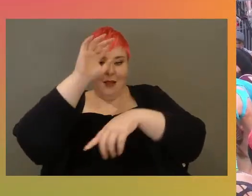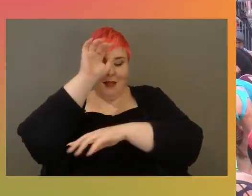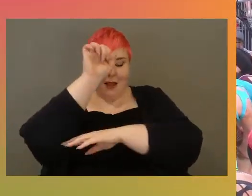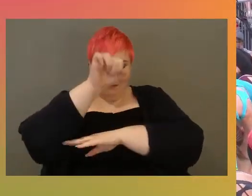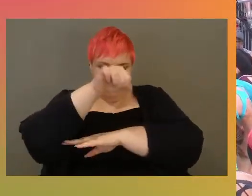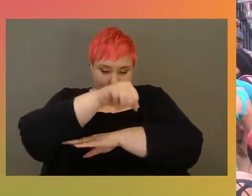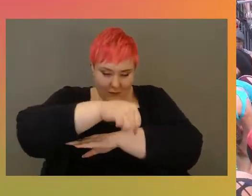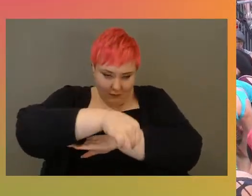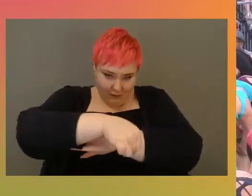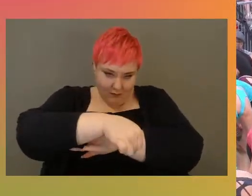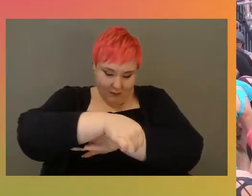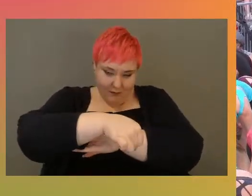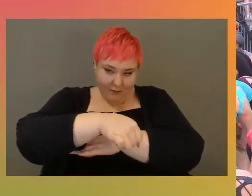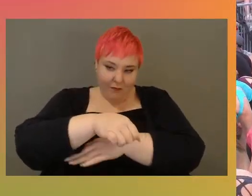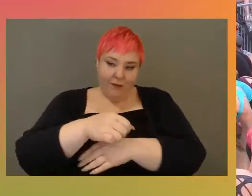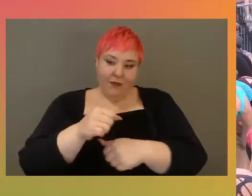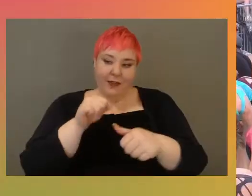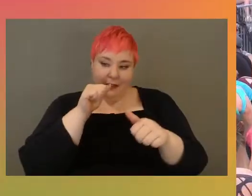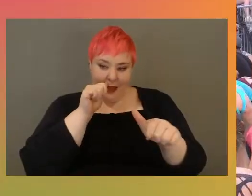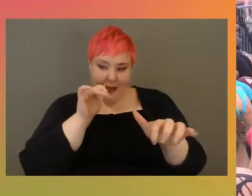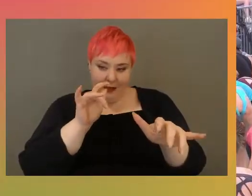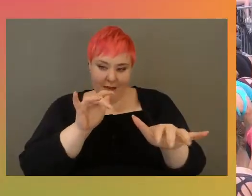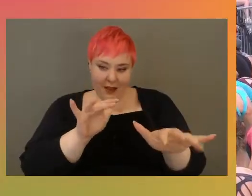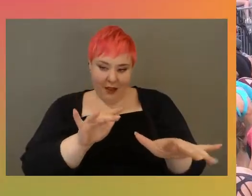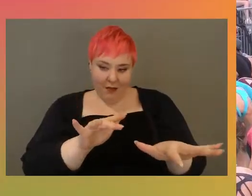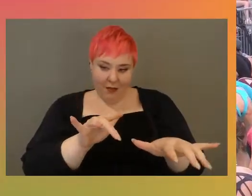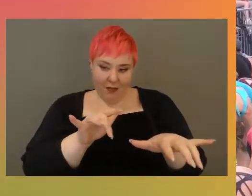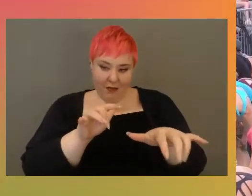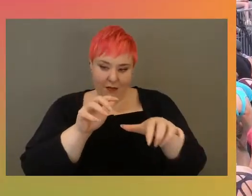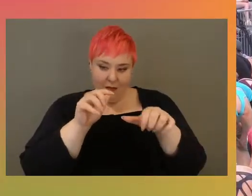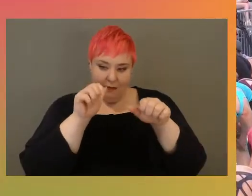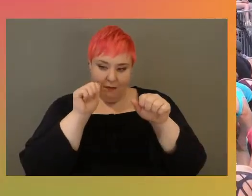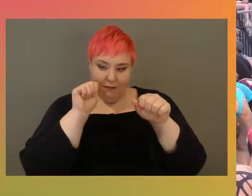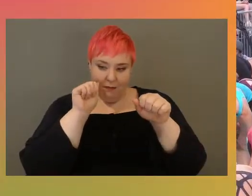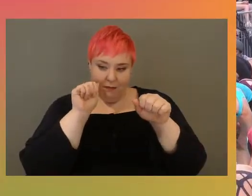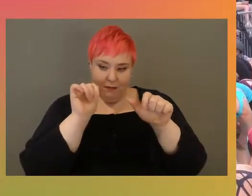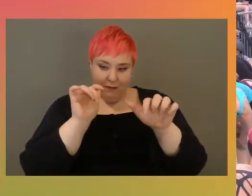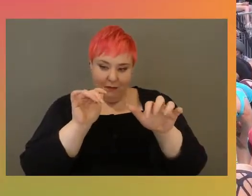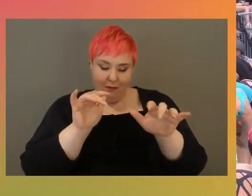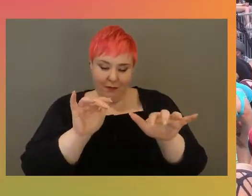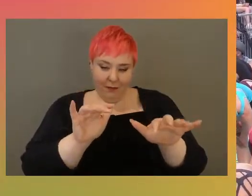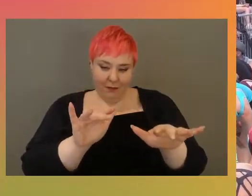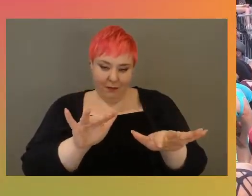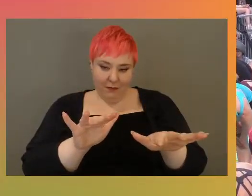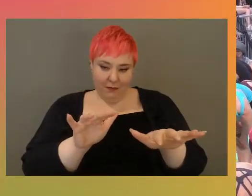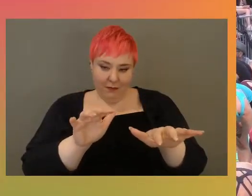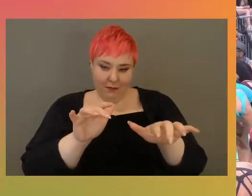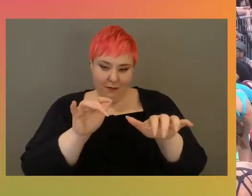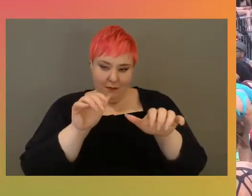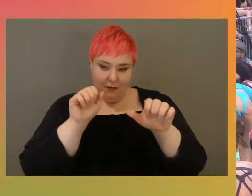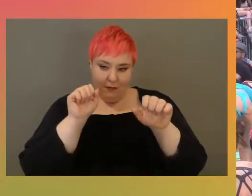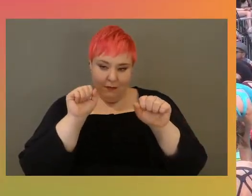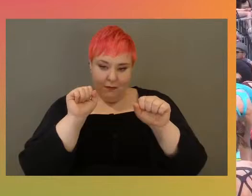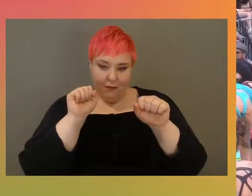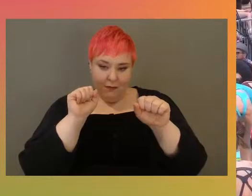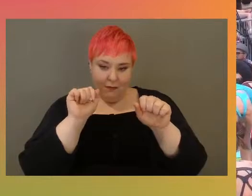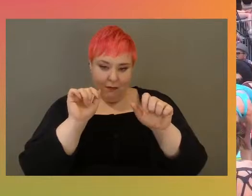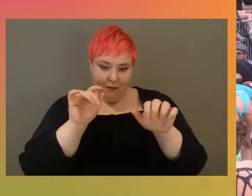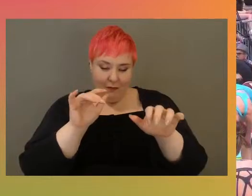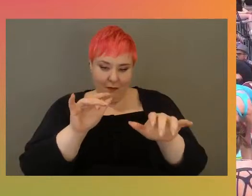FROM THE TWO TRIANGULAR LEGS,